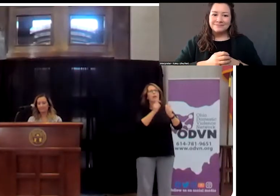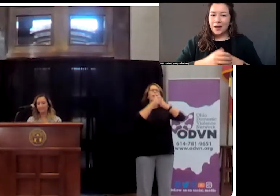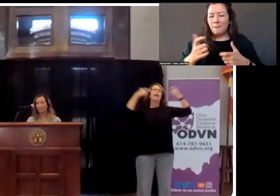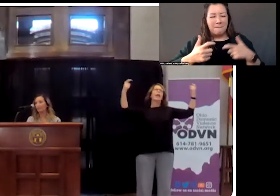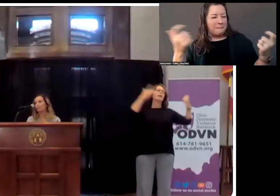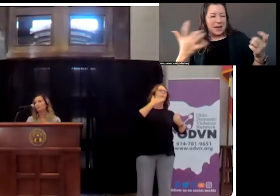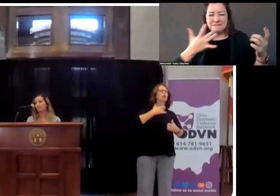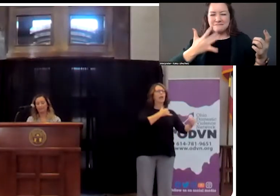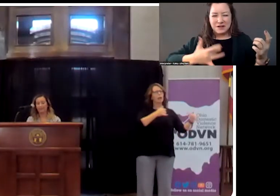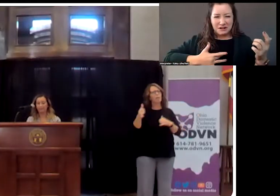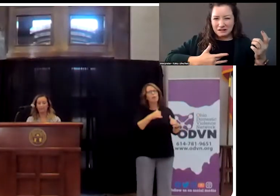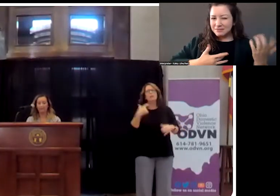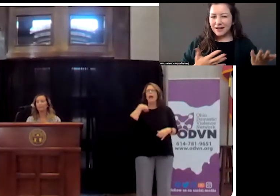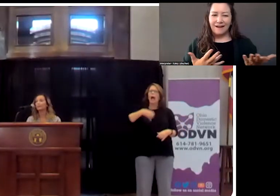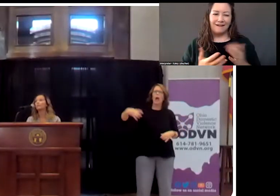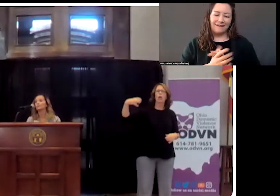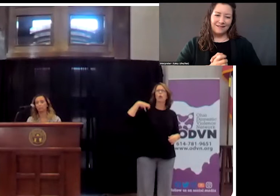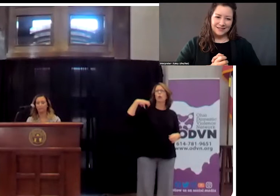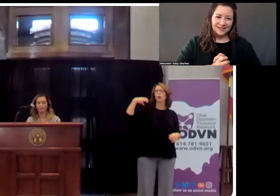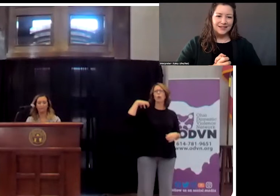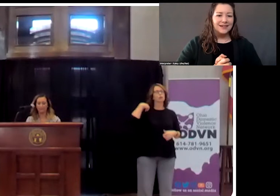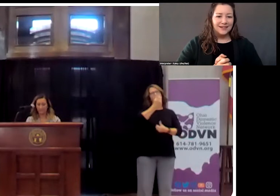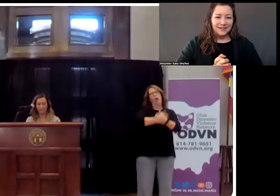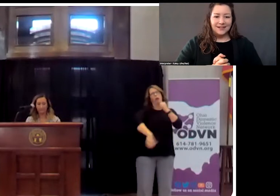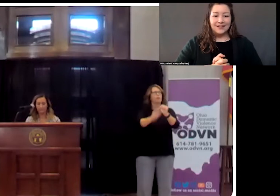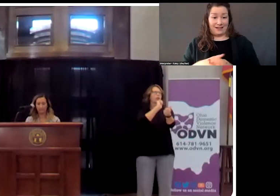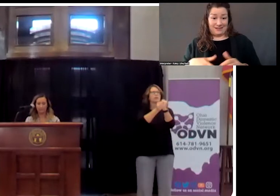I even coached out every every sporting event I was coaching.